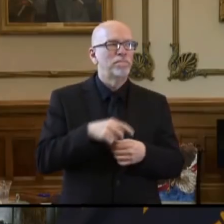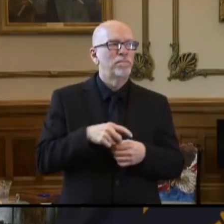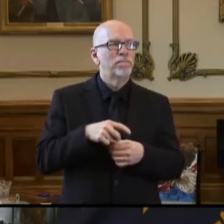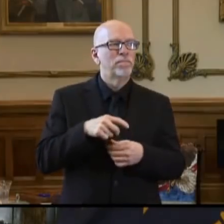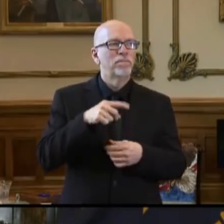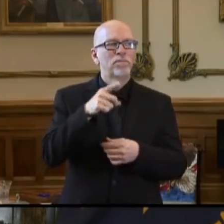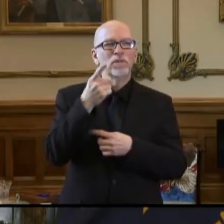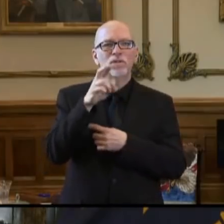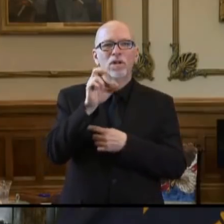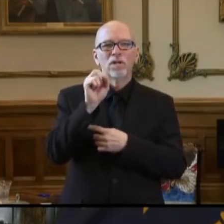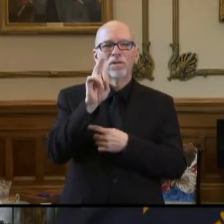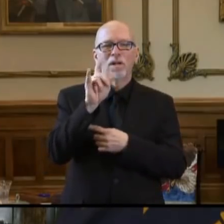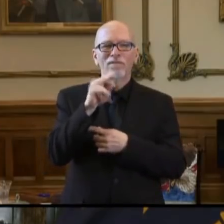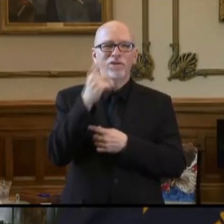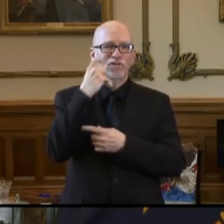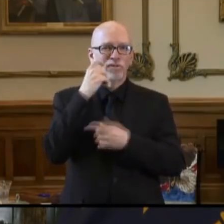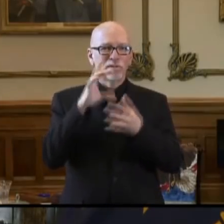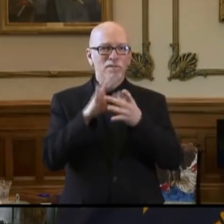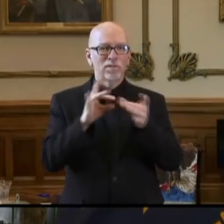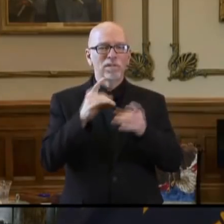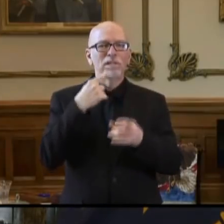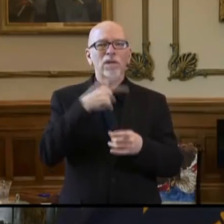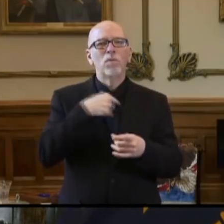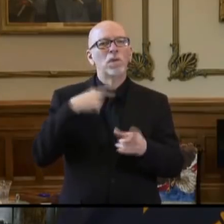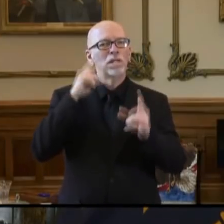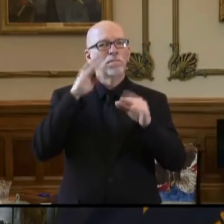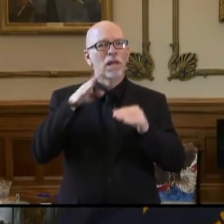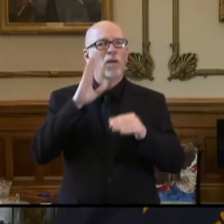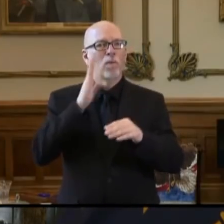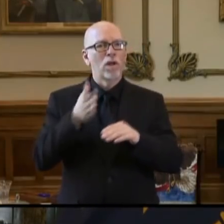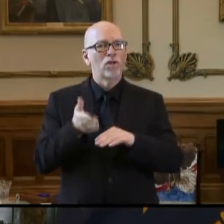ON THE NEXT ONE TO PUT TWO RELATED QUESTIONS FOR A PRODUCTIVE BOX ACTUALLY. DR.